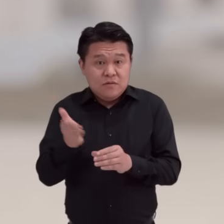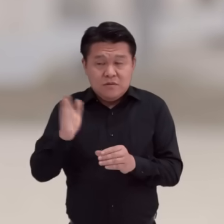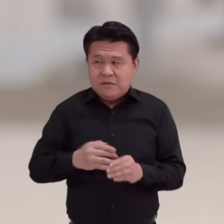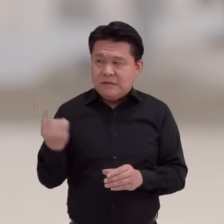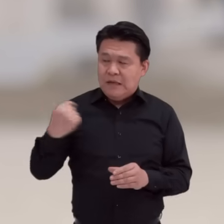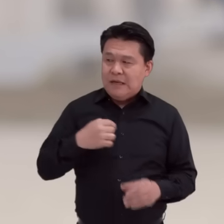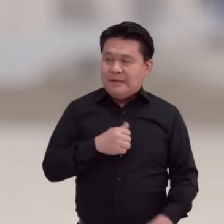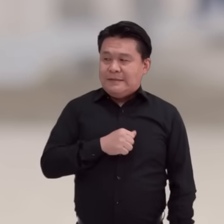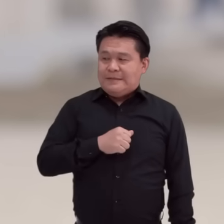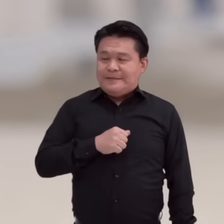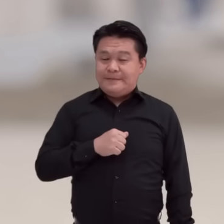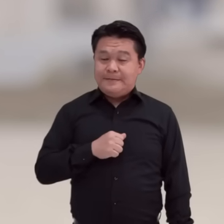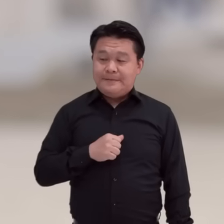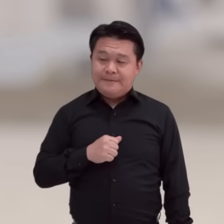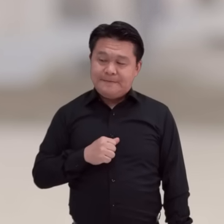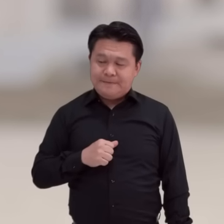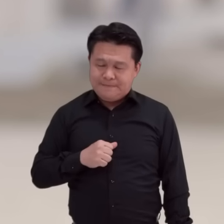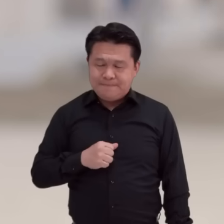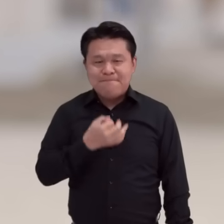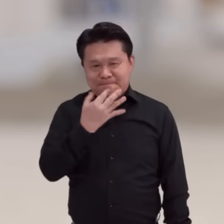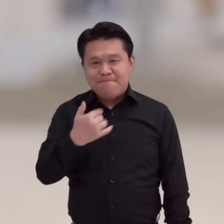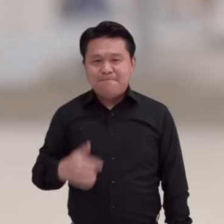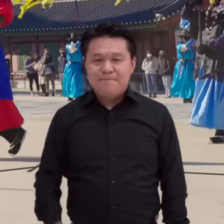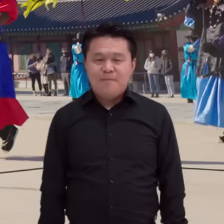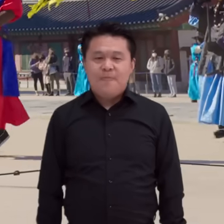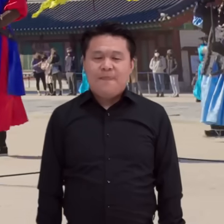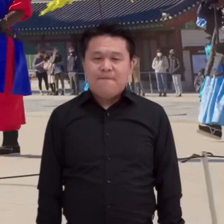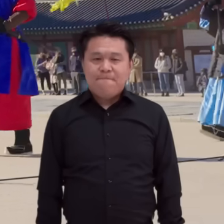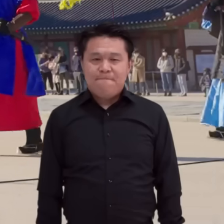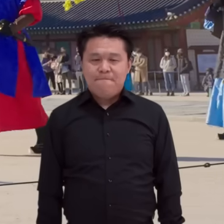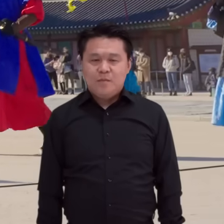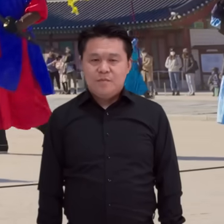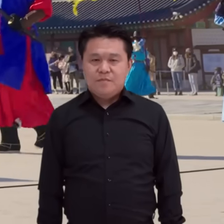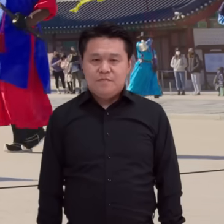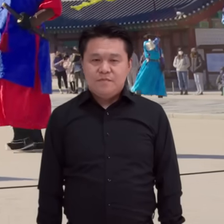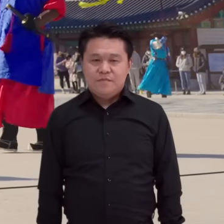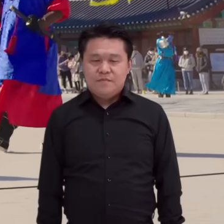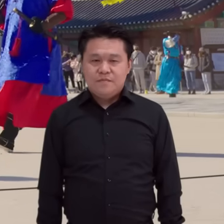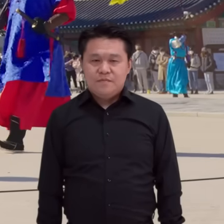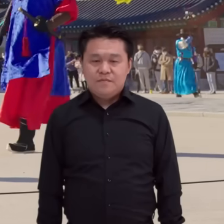but there are moments when it’s hard to handle certain kinds of visitors. Q. When do you feel rewarded?